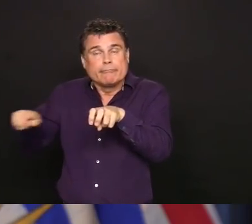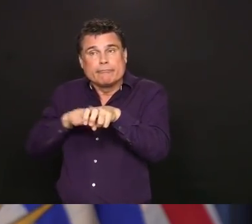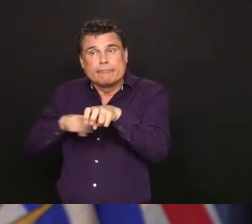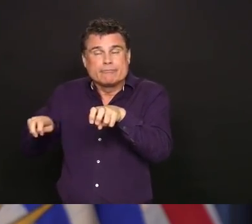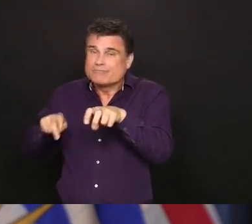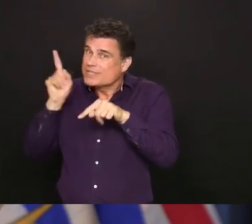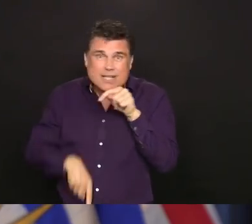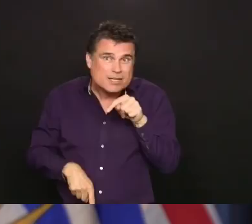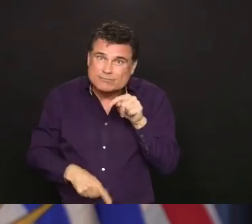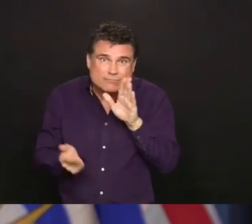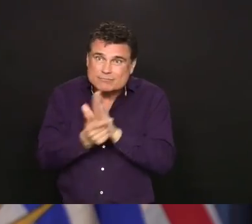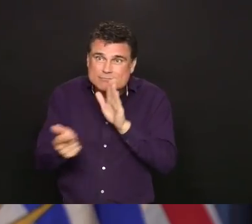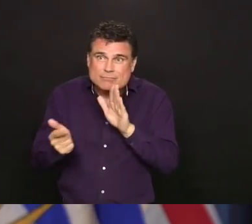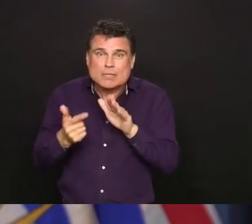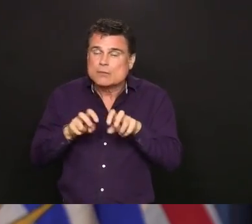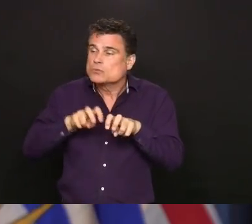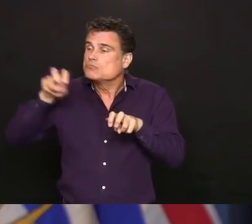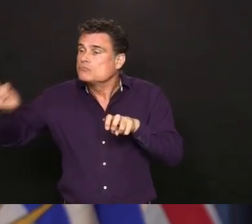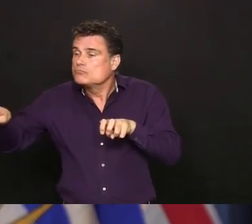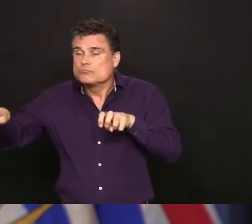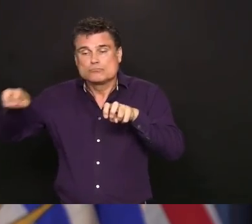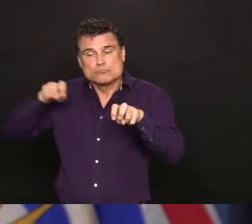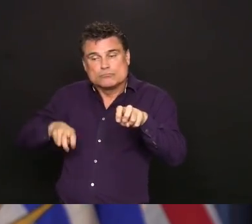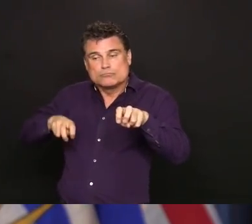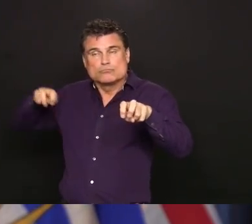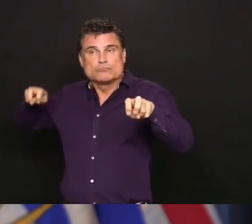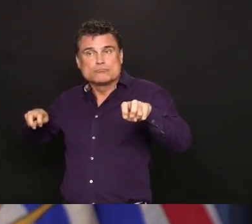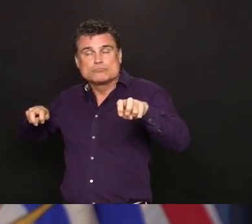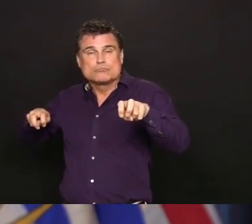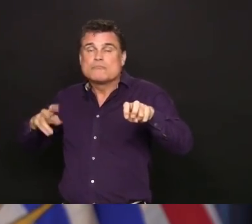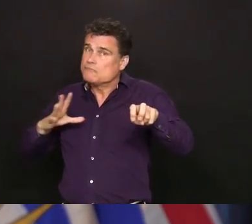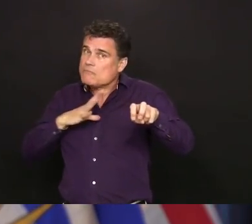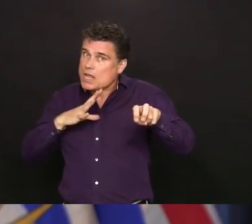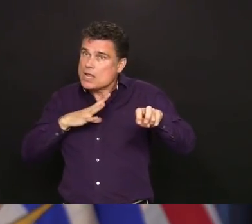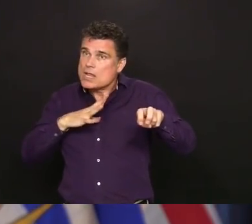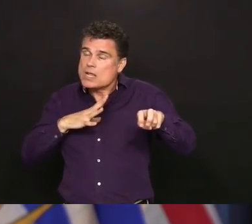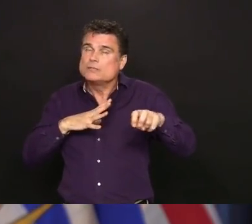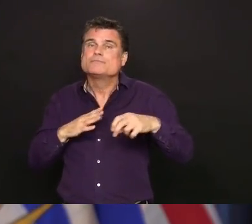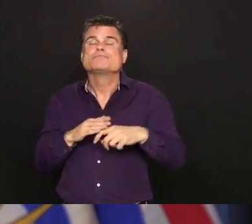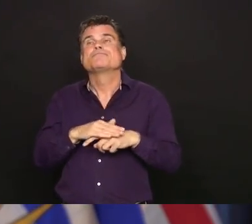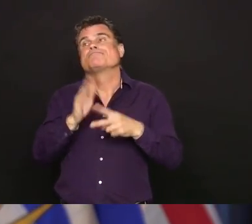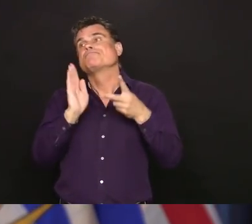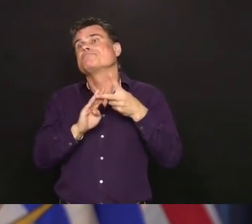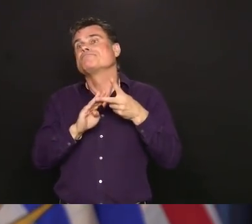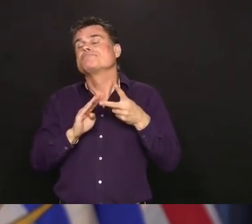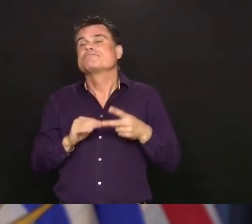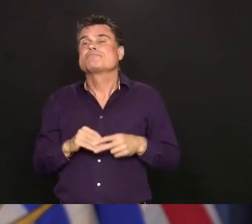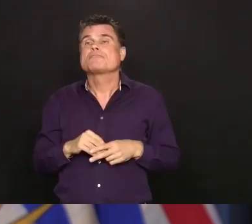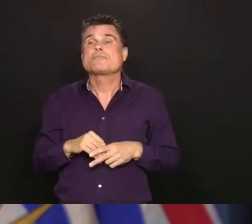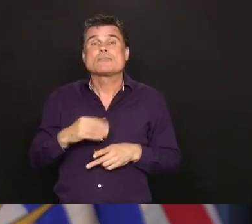But we have to do it in a way that we have the appropriate protections in place, we have hand